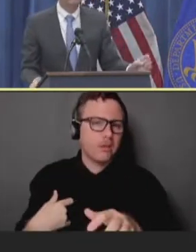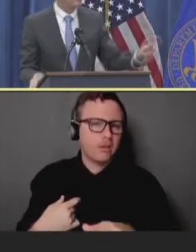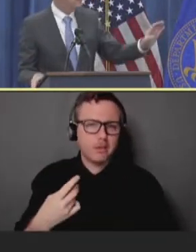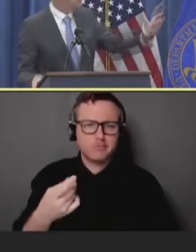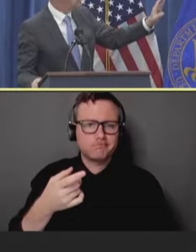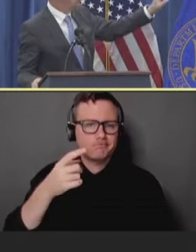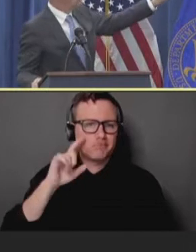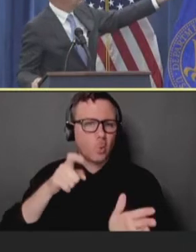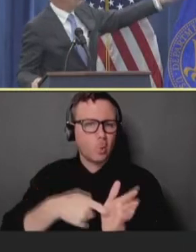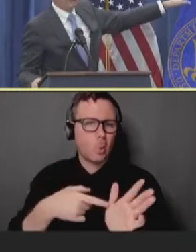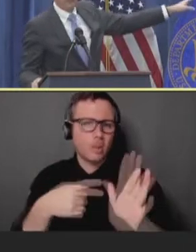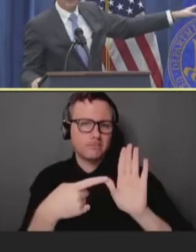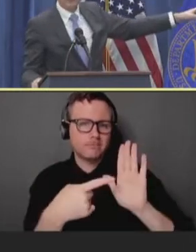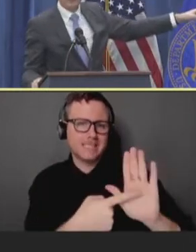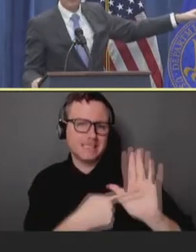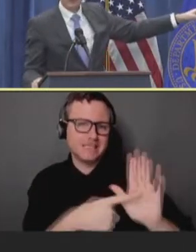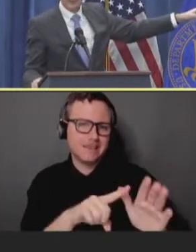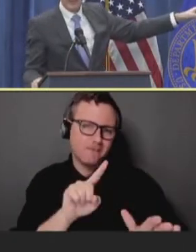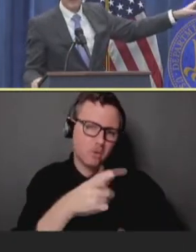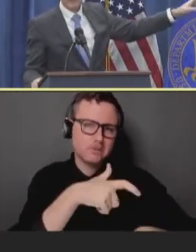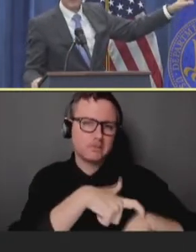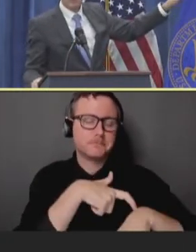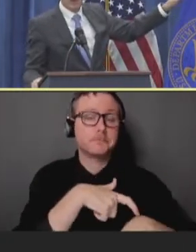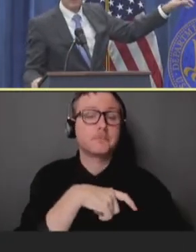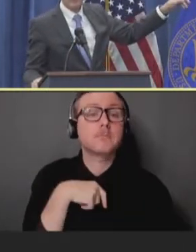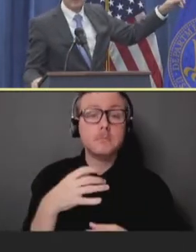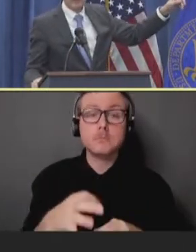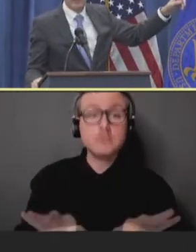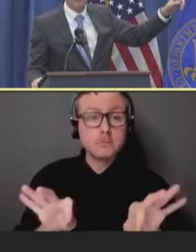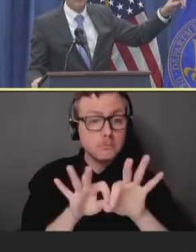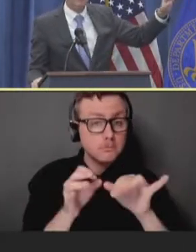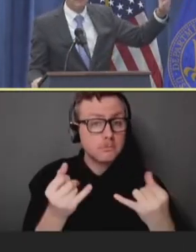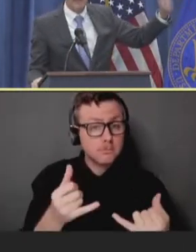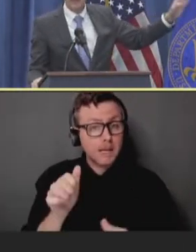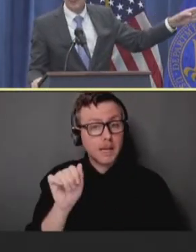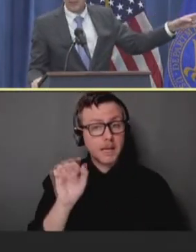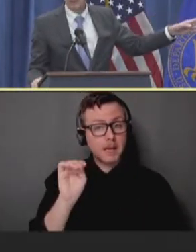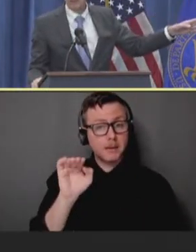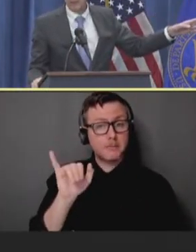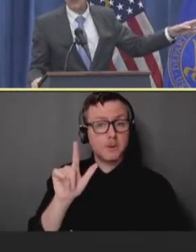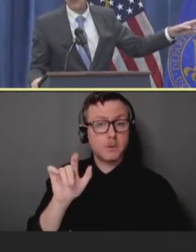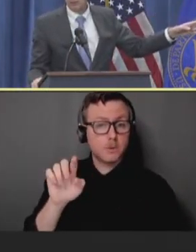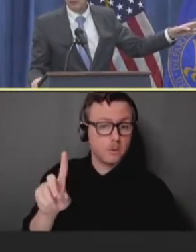Now, the important thing for today is that around every amyloid plaque is activated microglia.